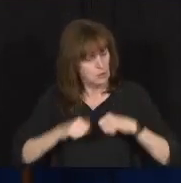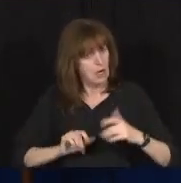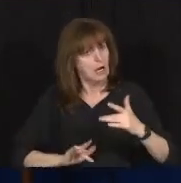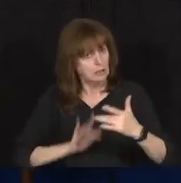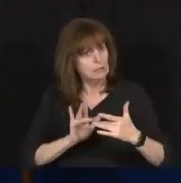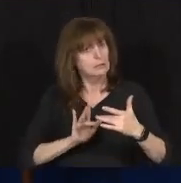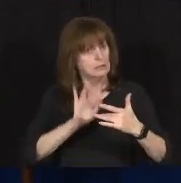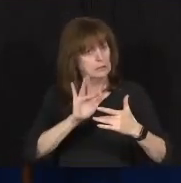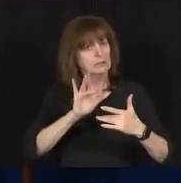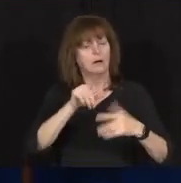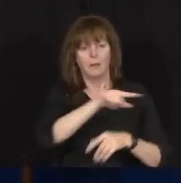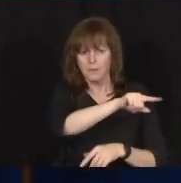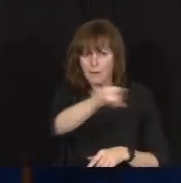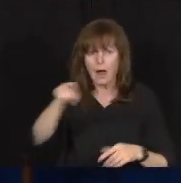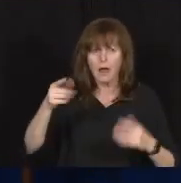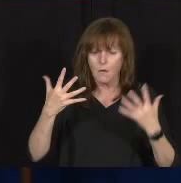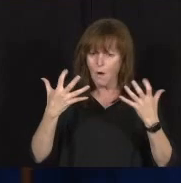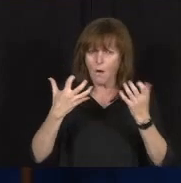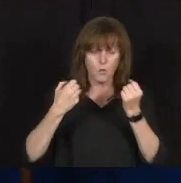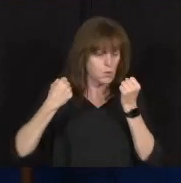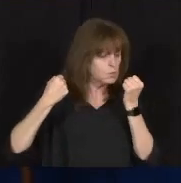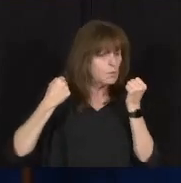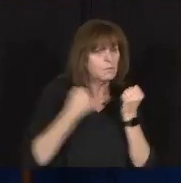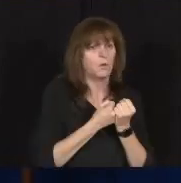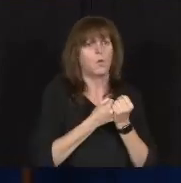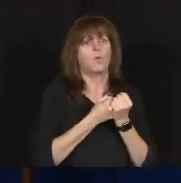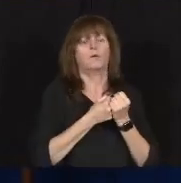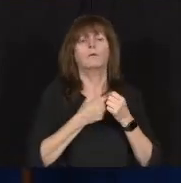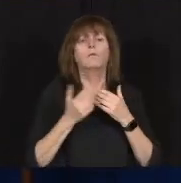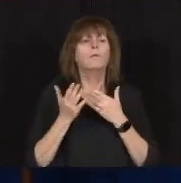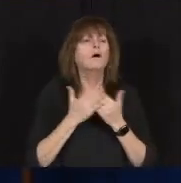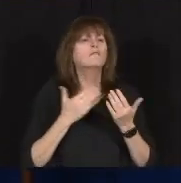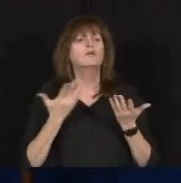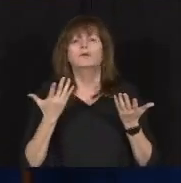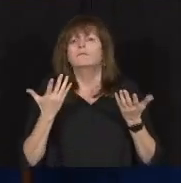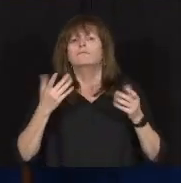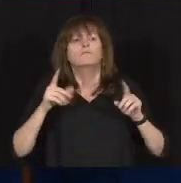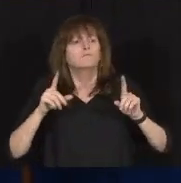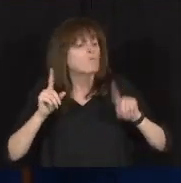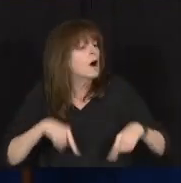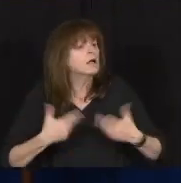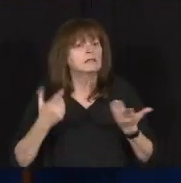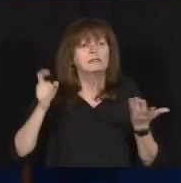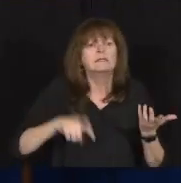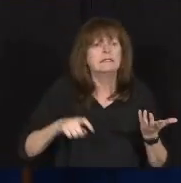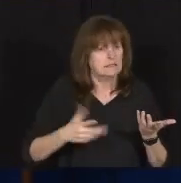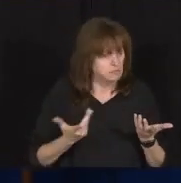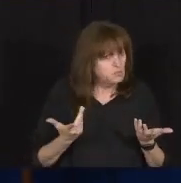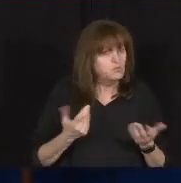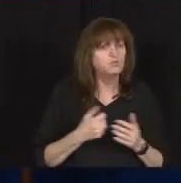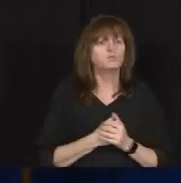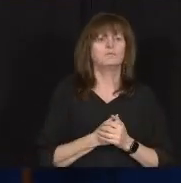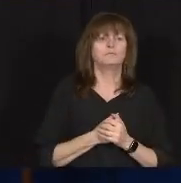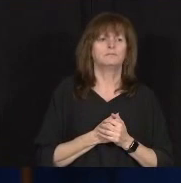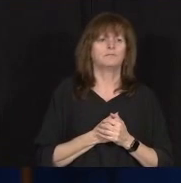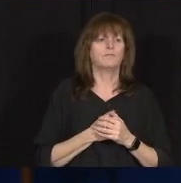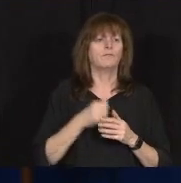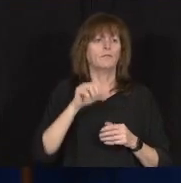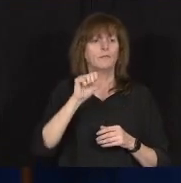a nd they want to support us any which way possible. W e had a food company, St.